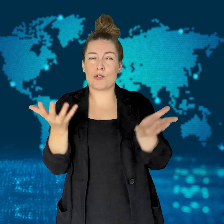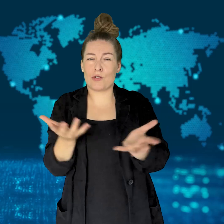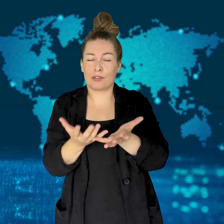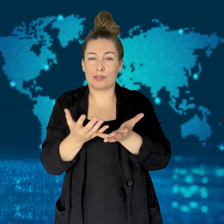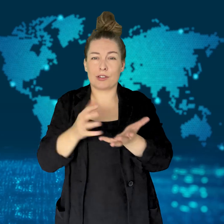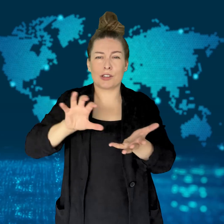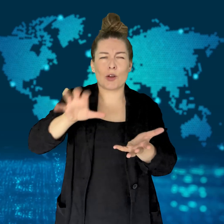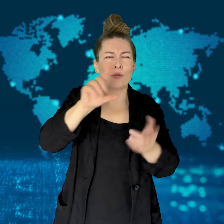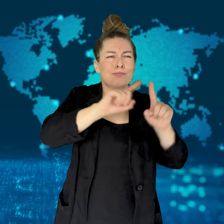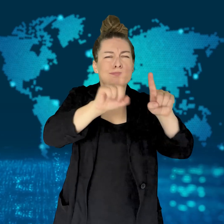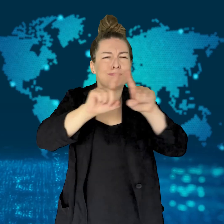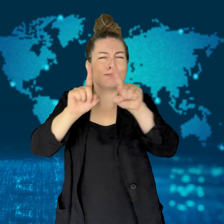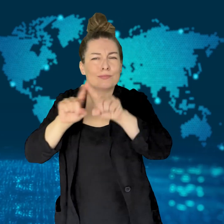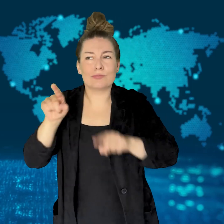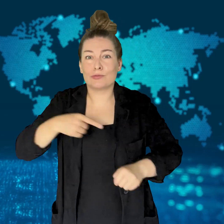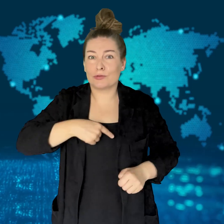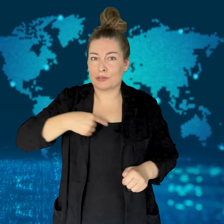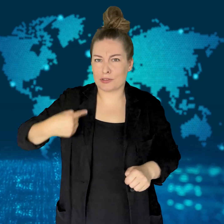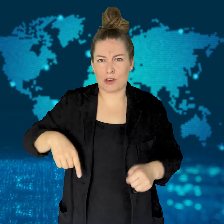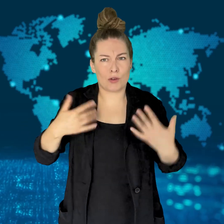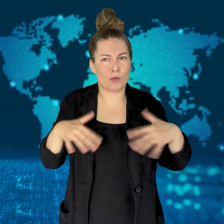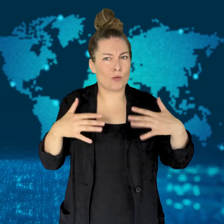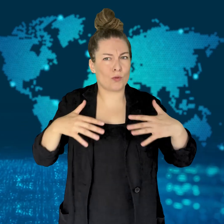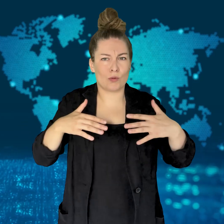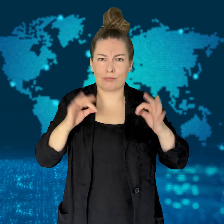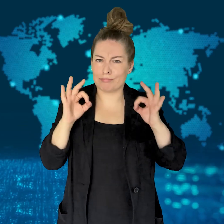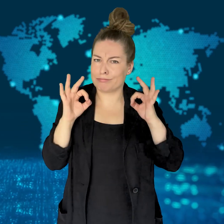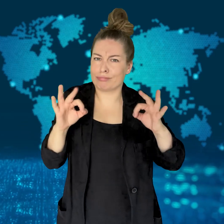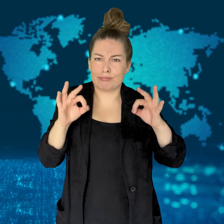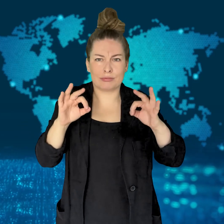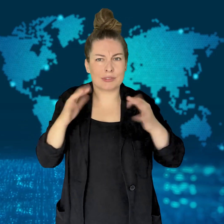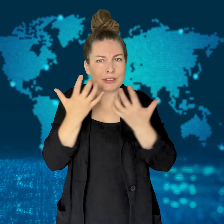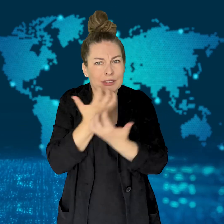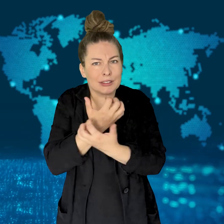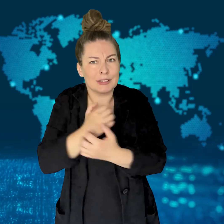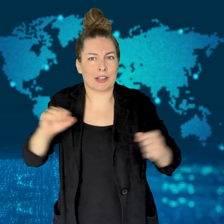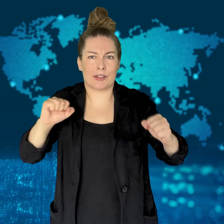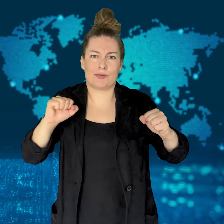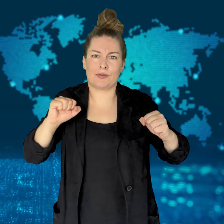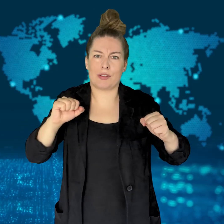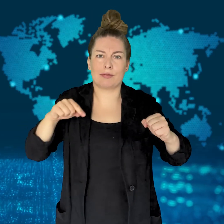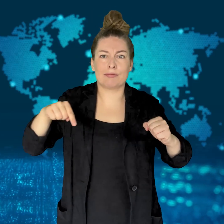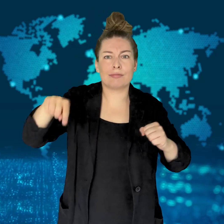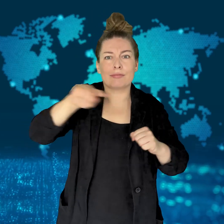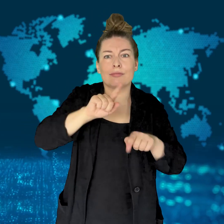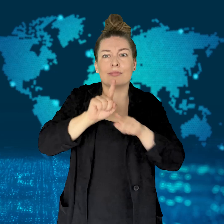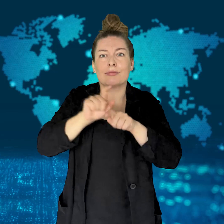widely recognized as one of the safest countries in the world"